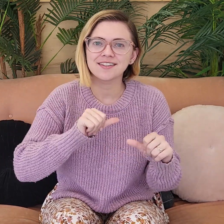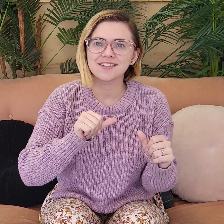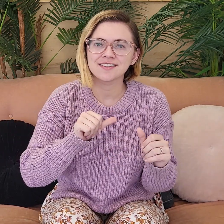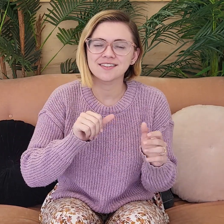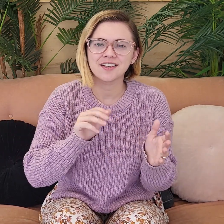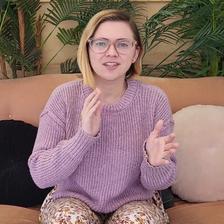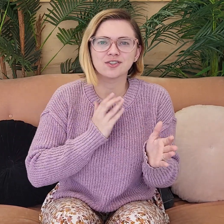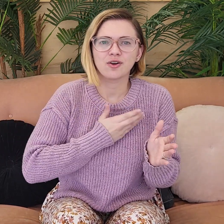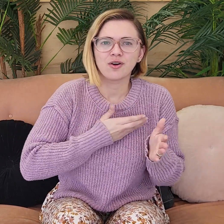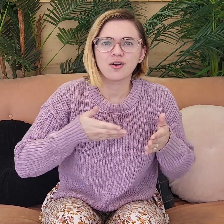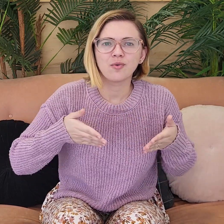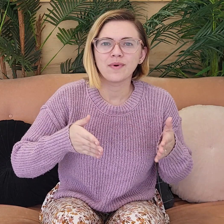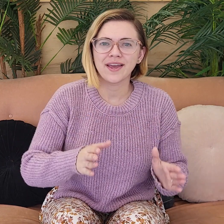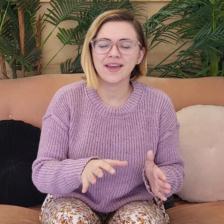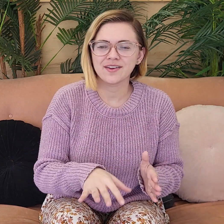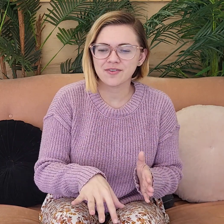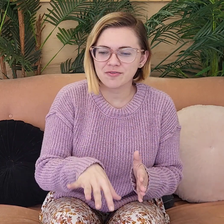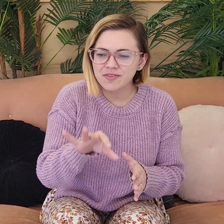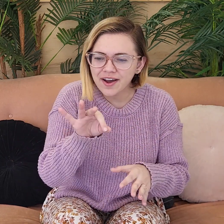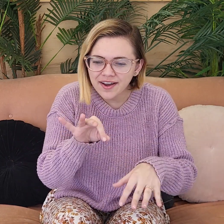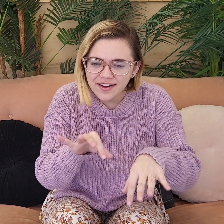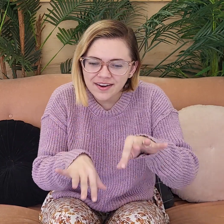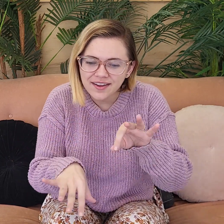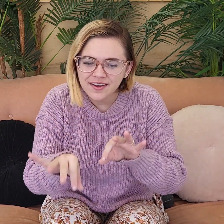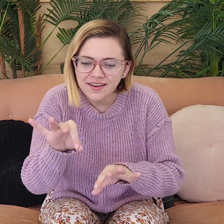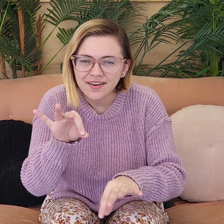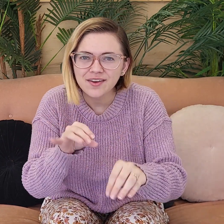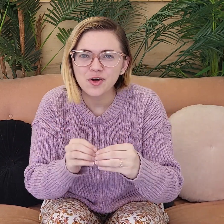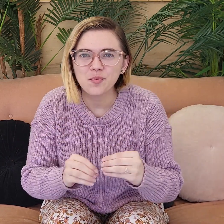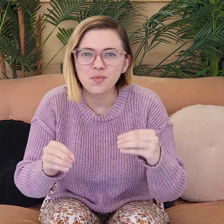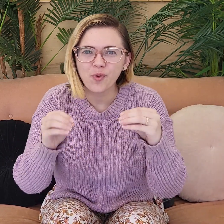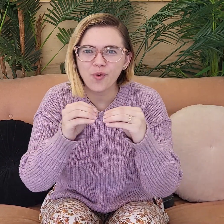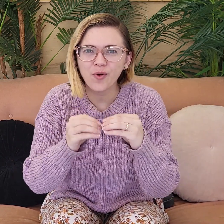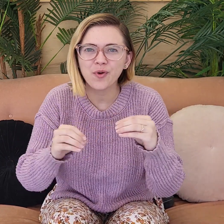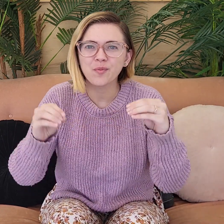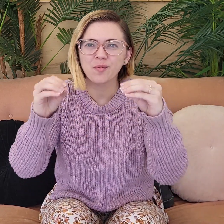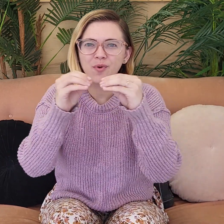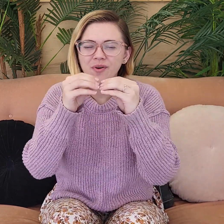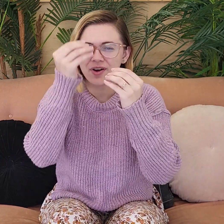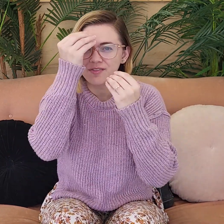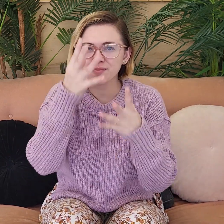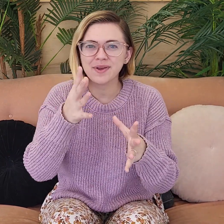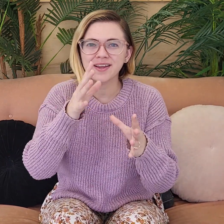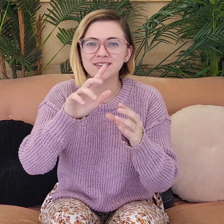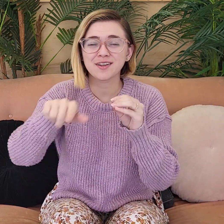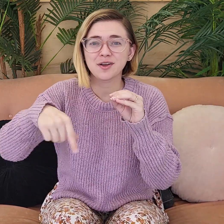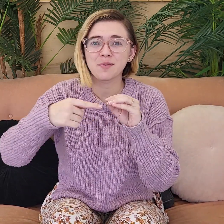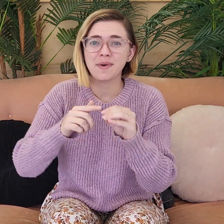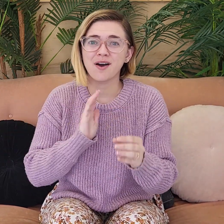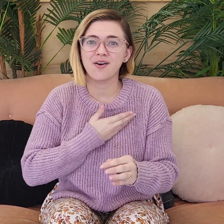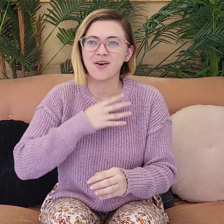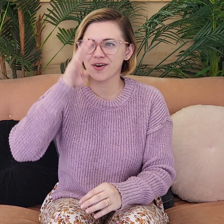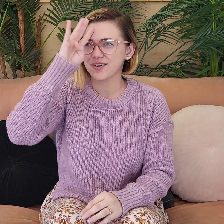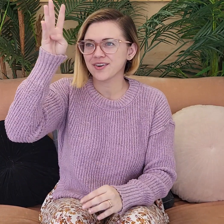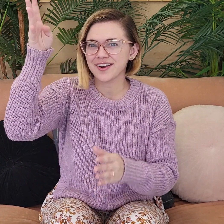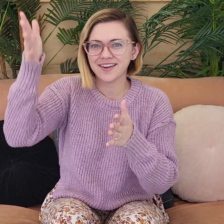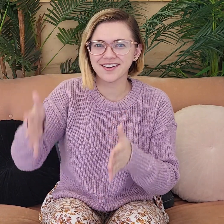And science. Is our way to be able to discover those clues and learn more and more information about our